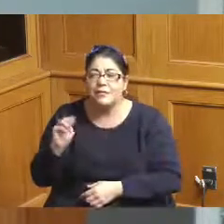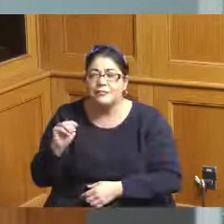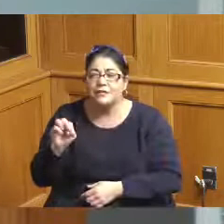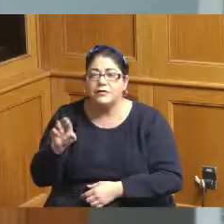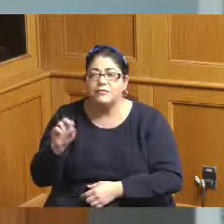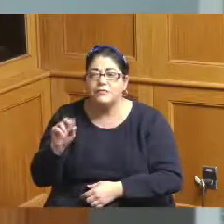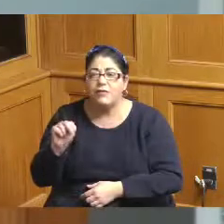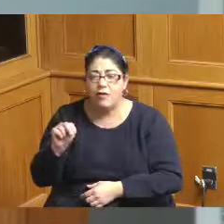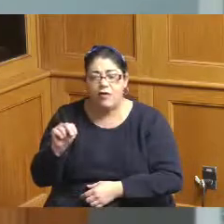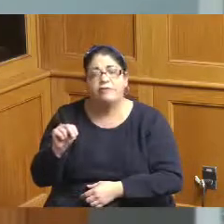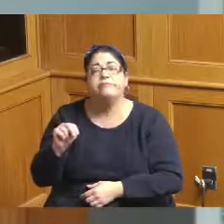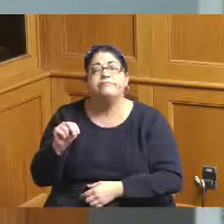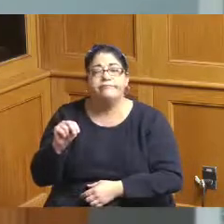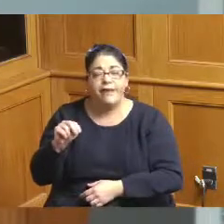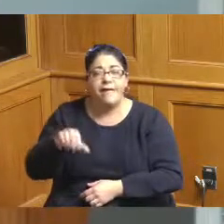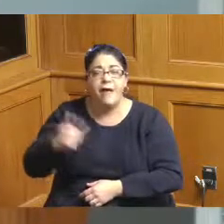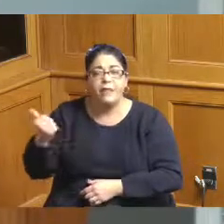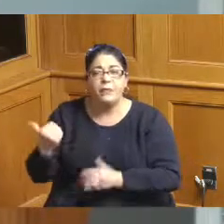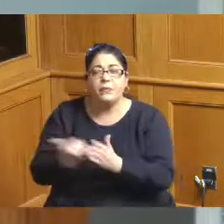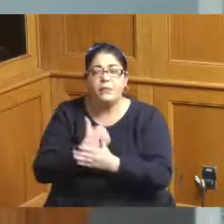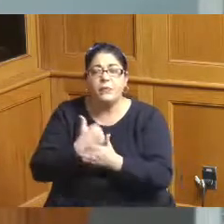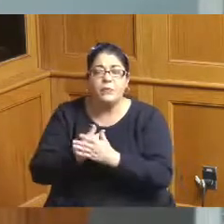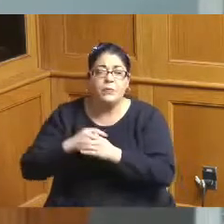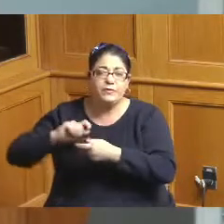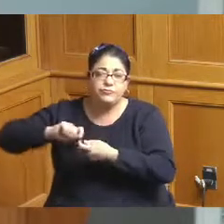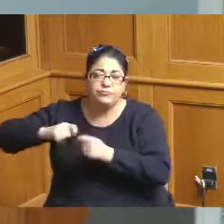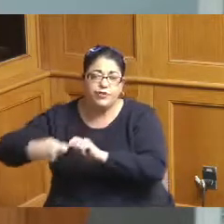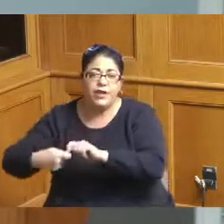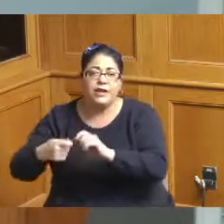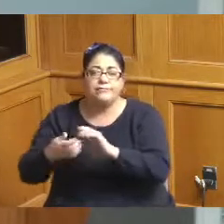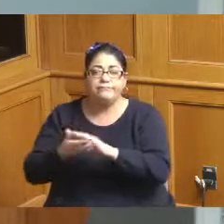in our country and we believe it's it's making its way throughout the community when talking